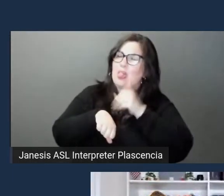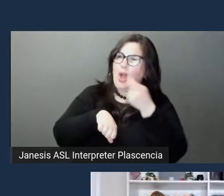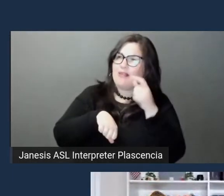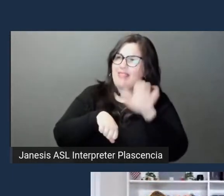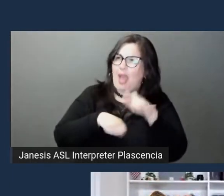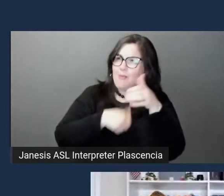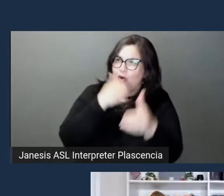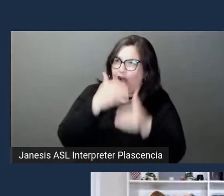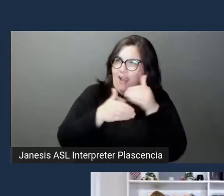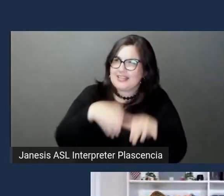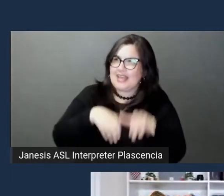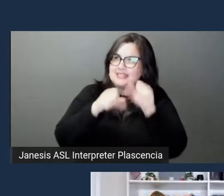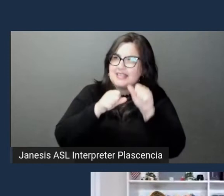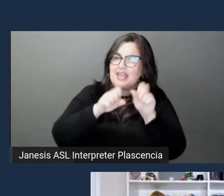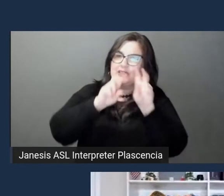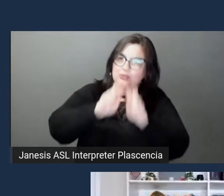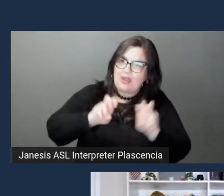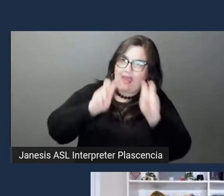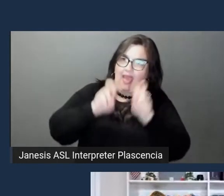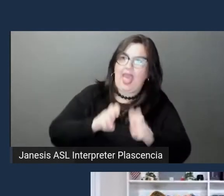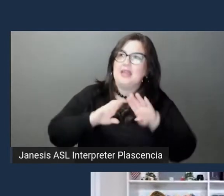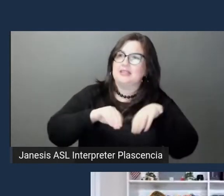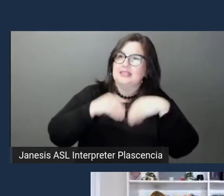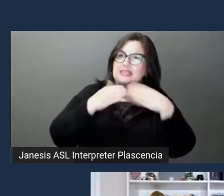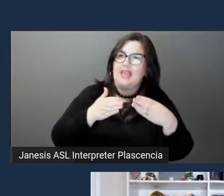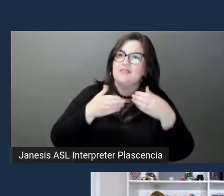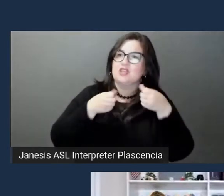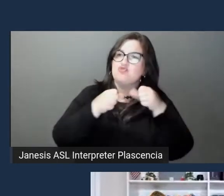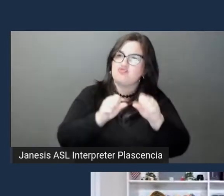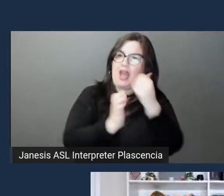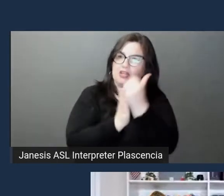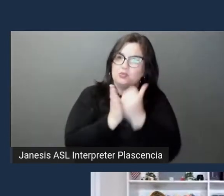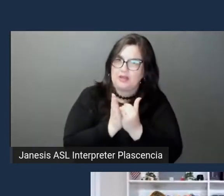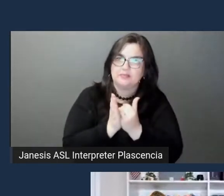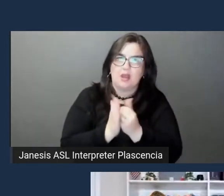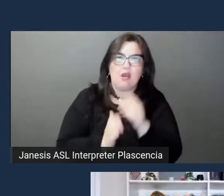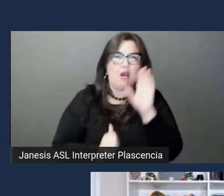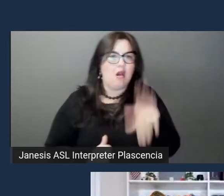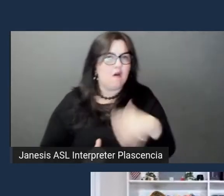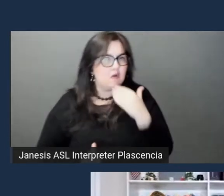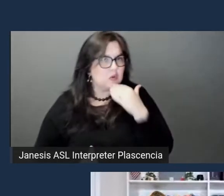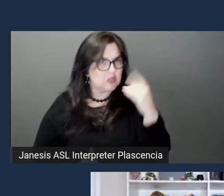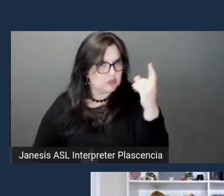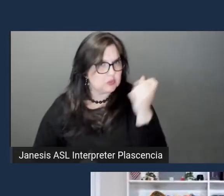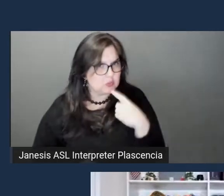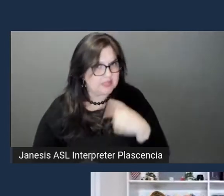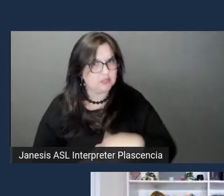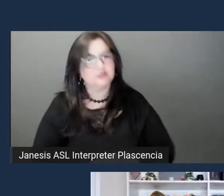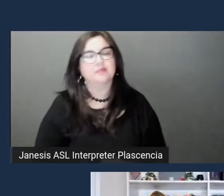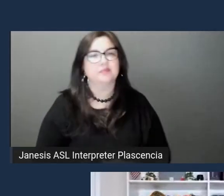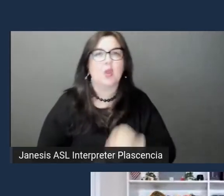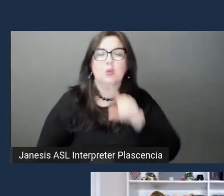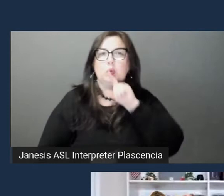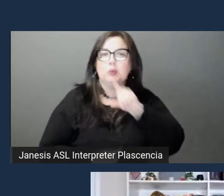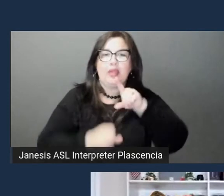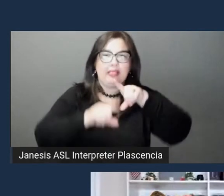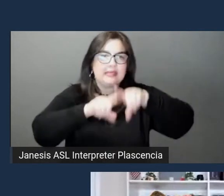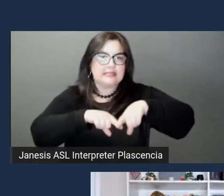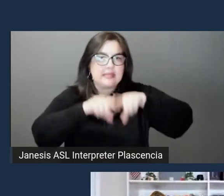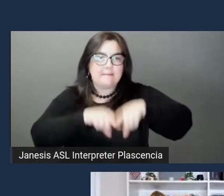to analyze and give that strategy to you? That's a good question. So, it all depends on a bunch of parameters obviously,